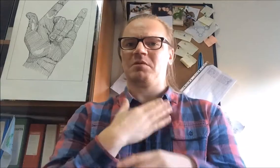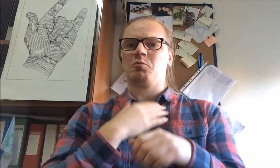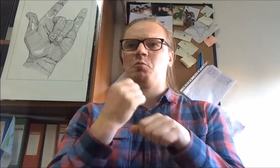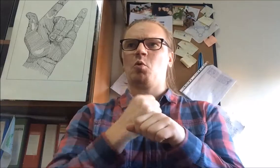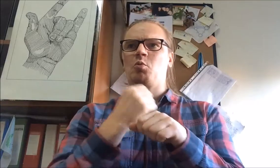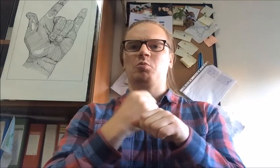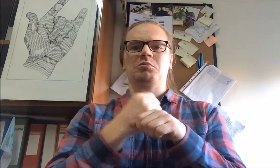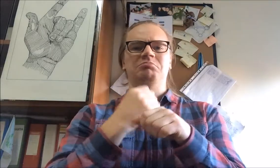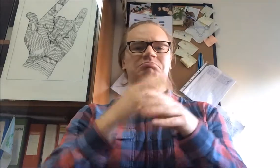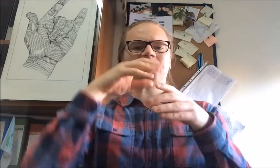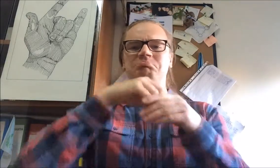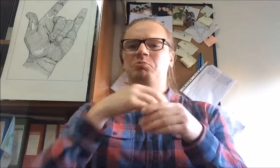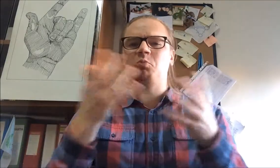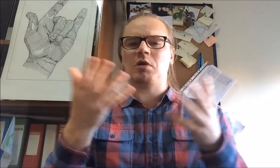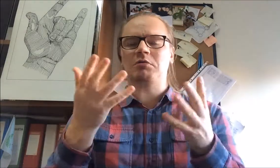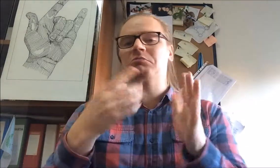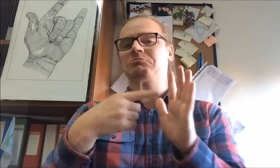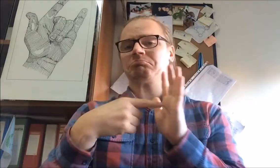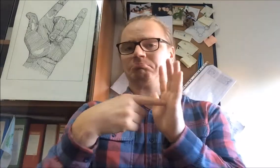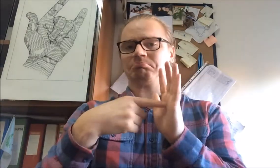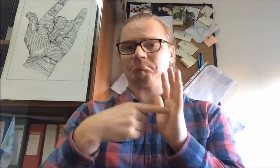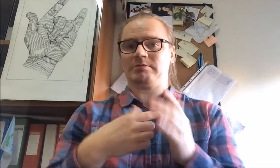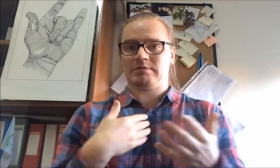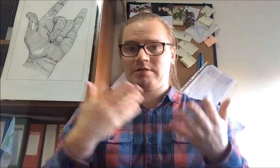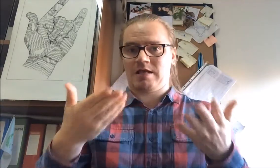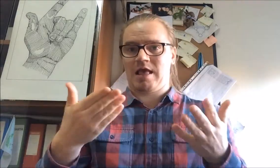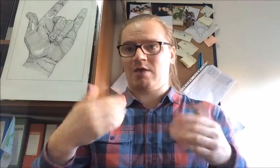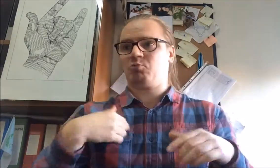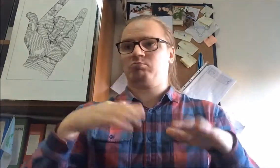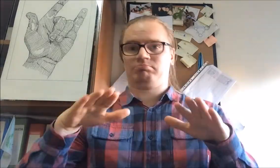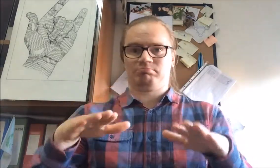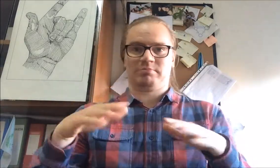I'll explain what my work includes.